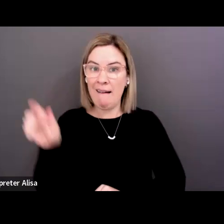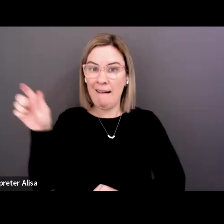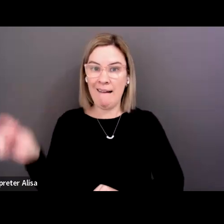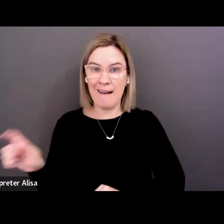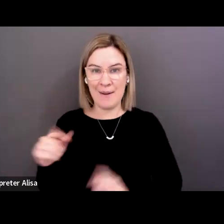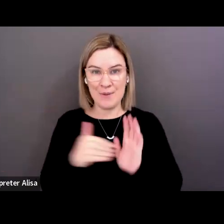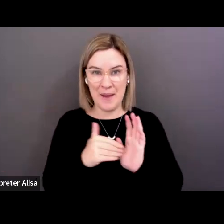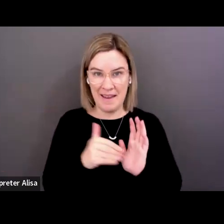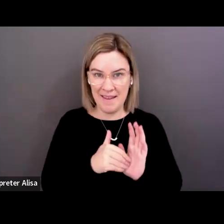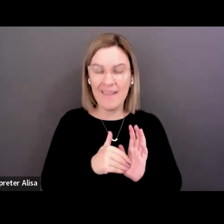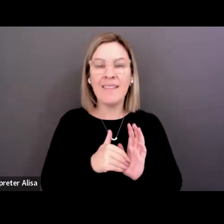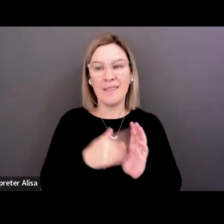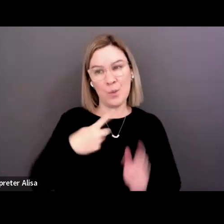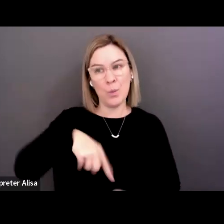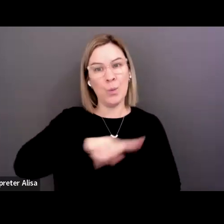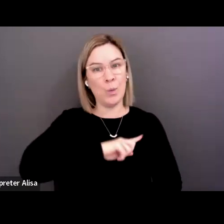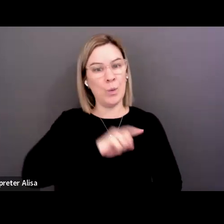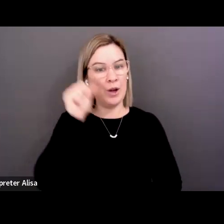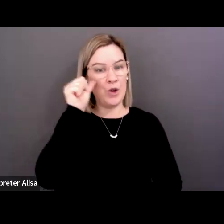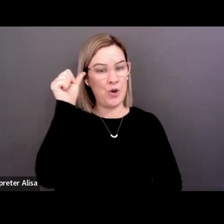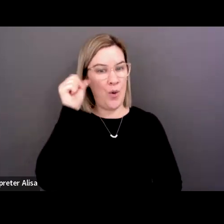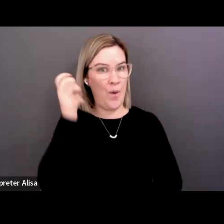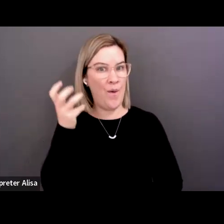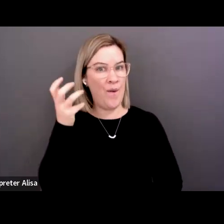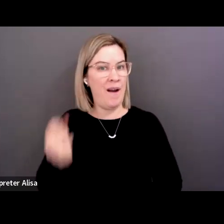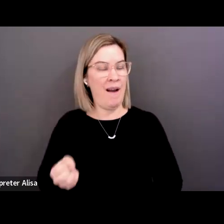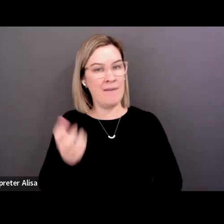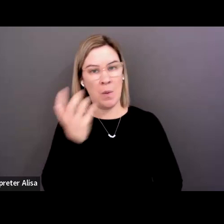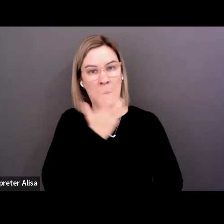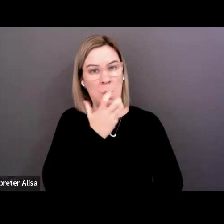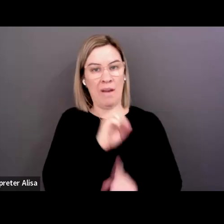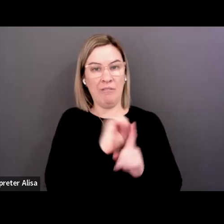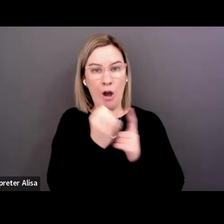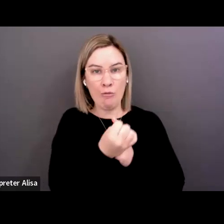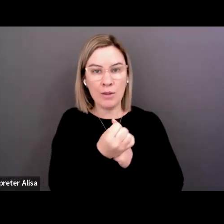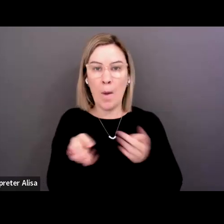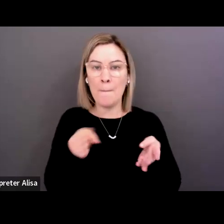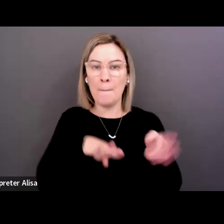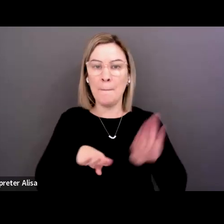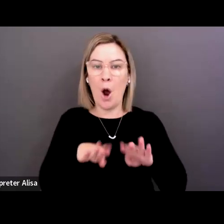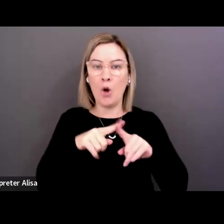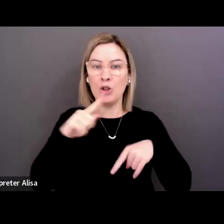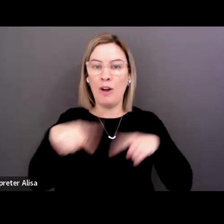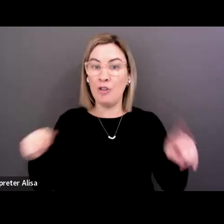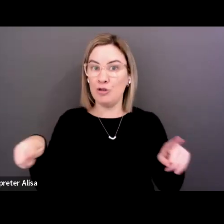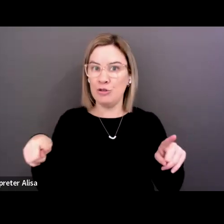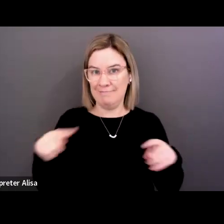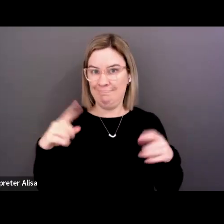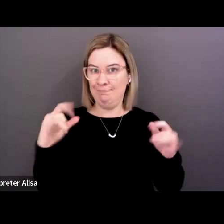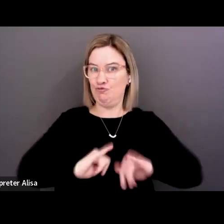Thank you, guys. We have a wonderful mix of speakers